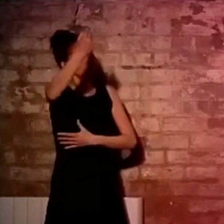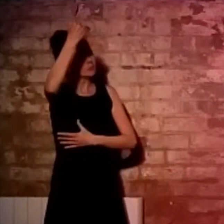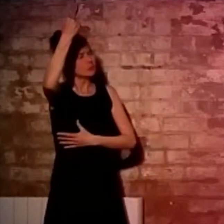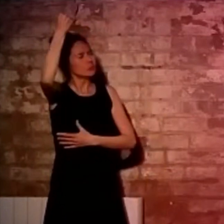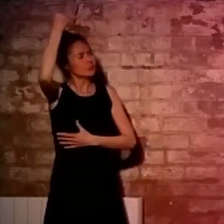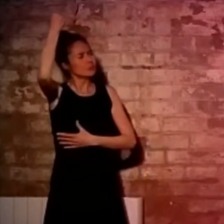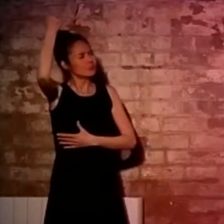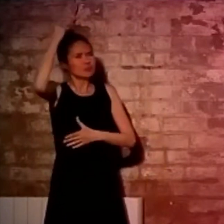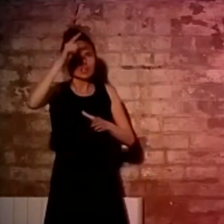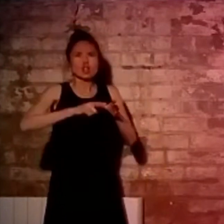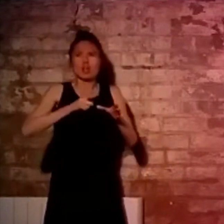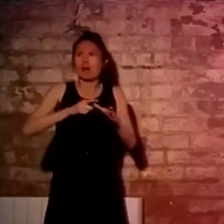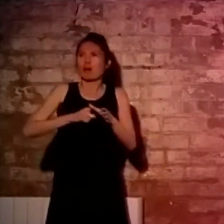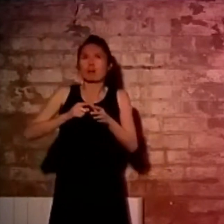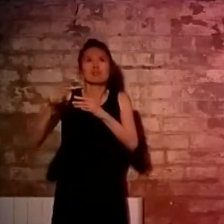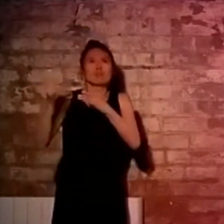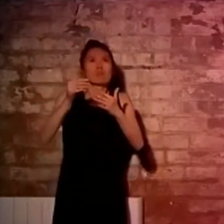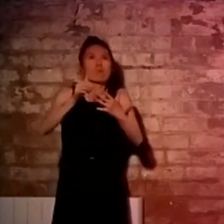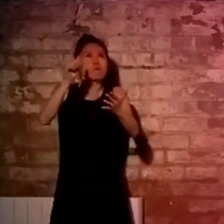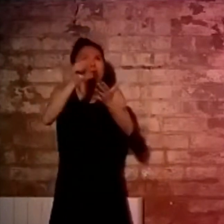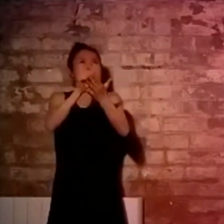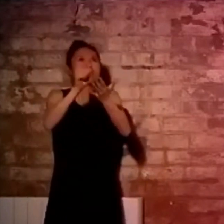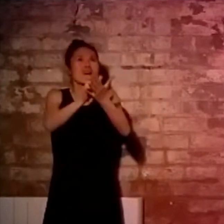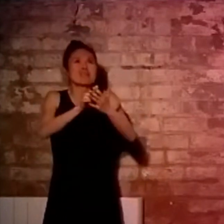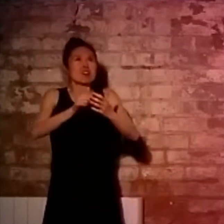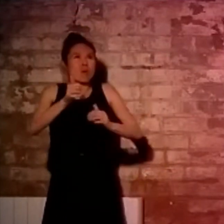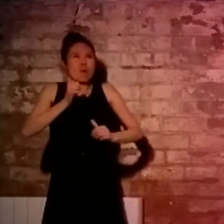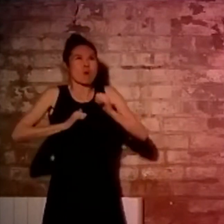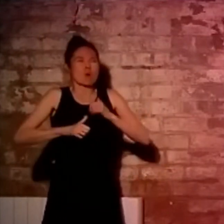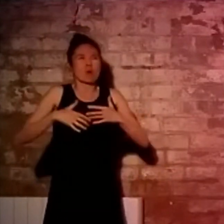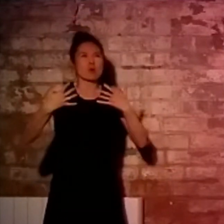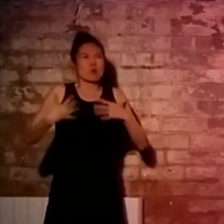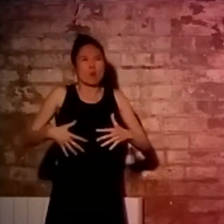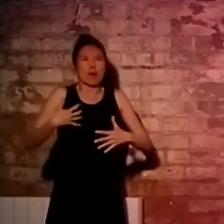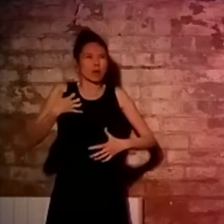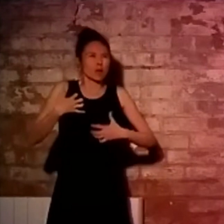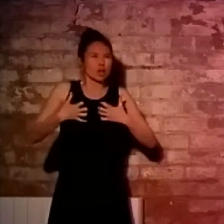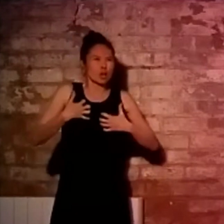Youth idols in war for it bears the implication. For them to die within?